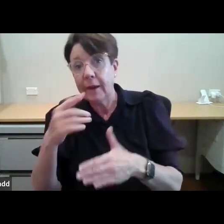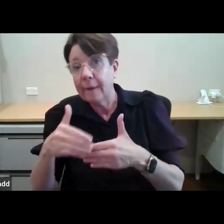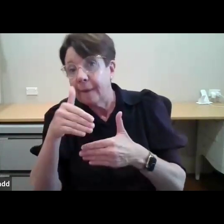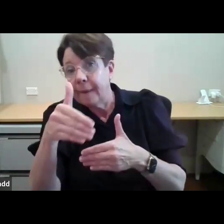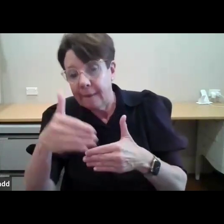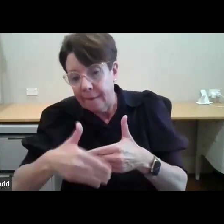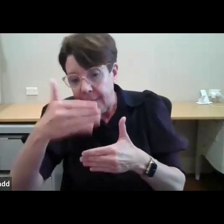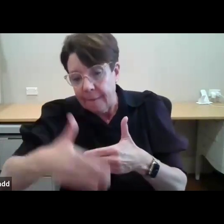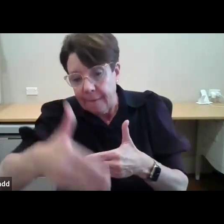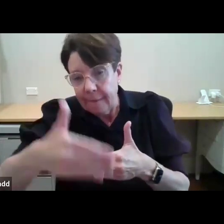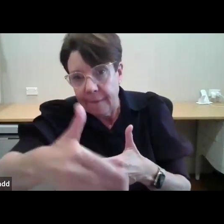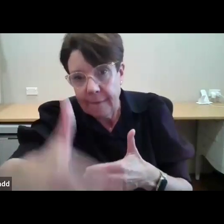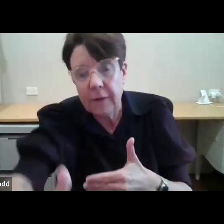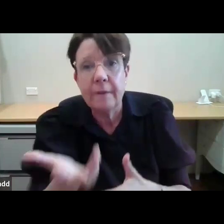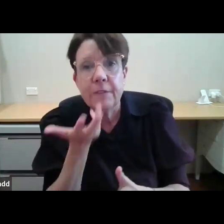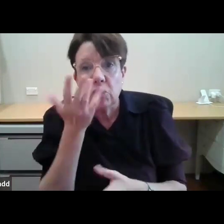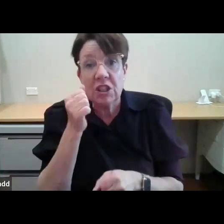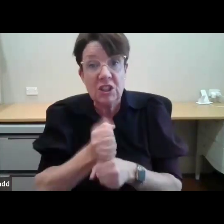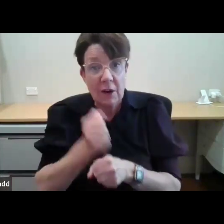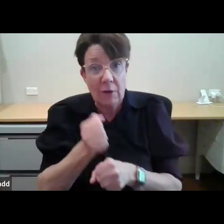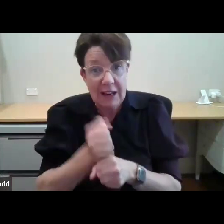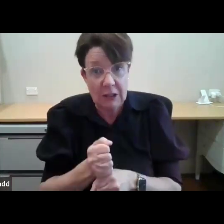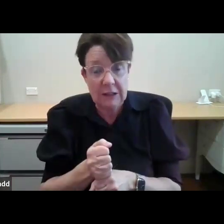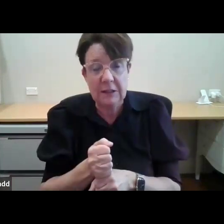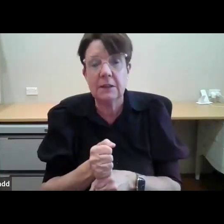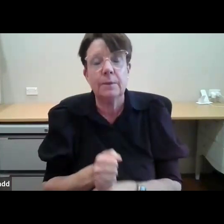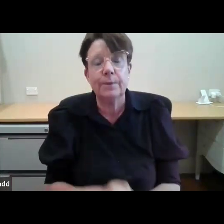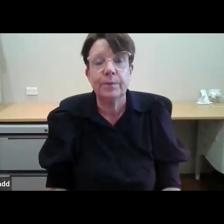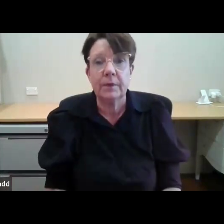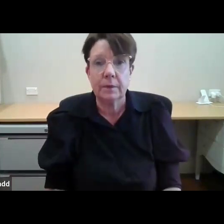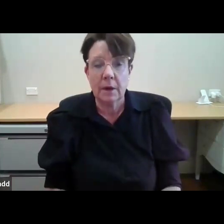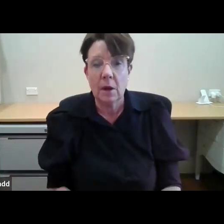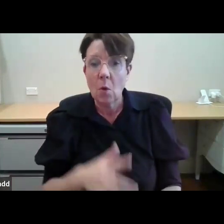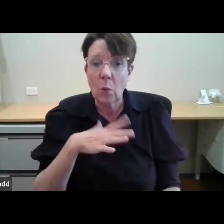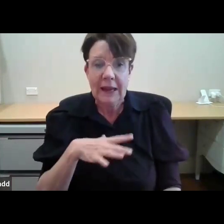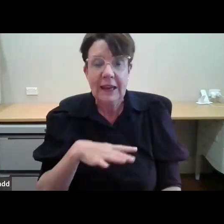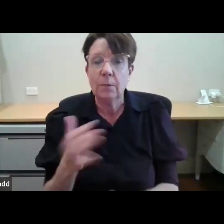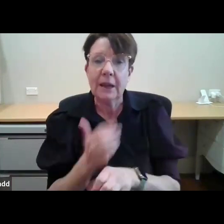sustainable planet. But how? How do we address this and overcome that sense of